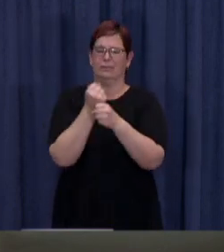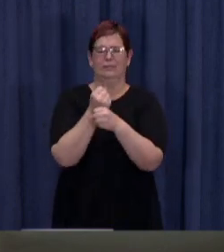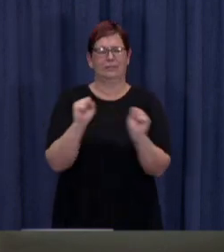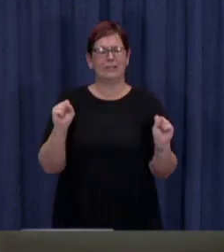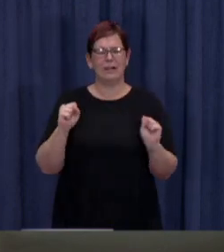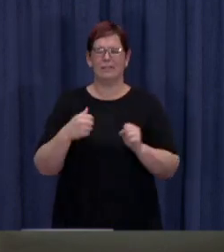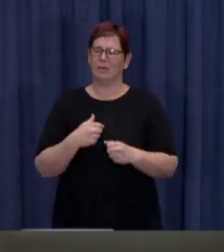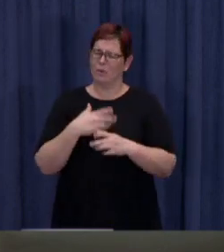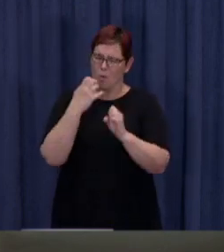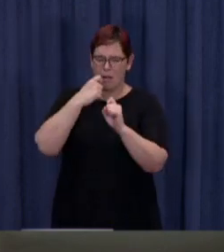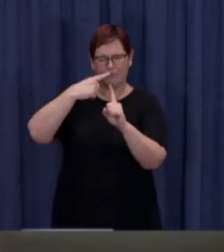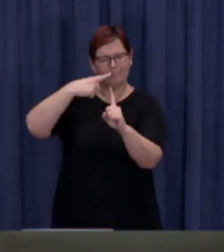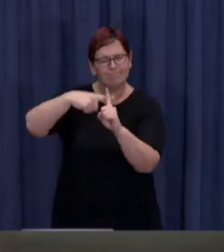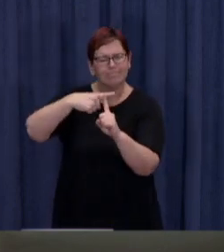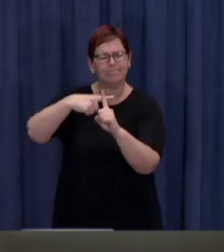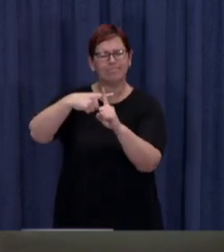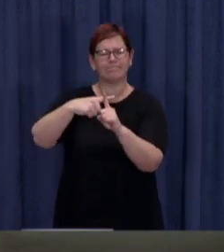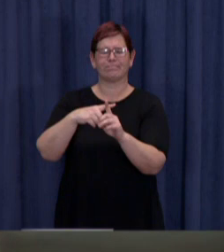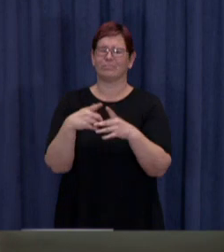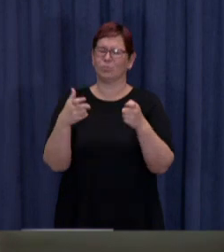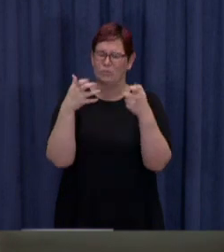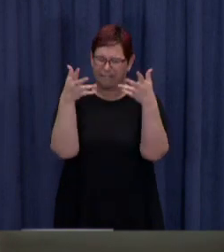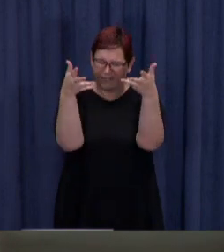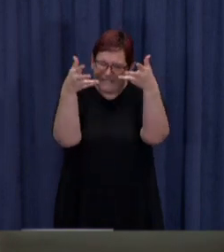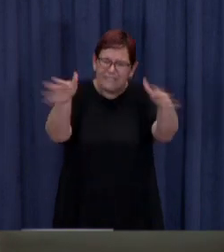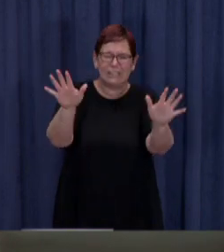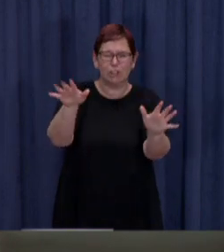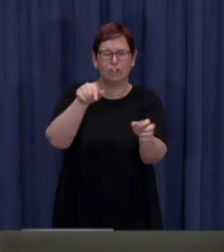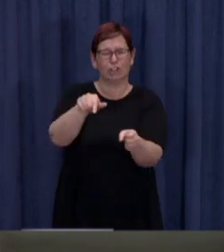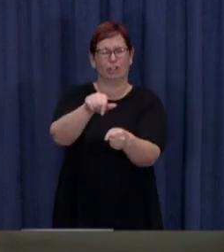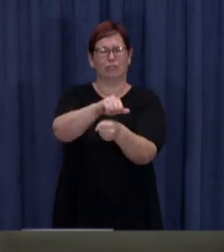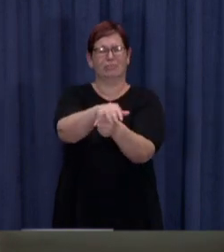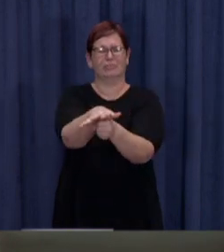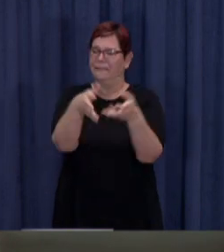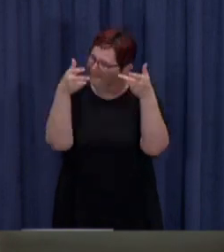getting to that point getting to the point where we can tell people that it is over is my